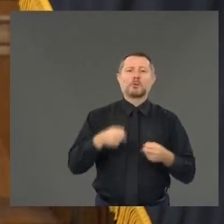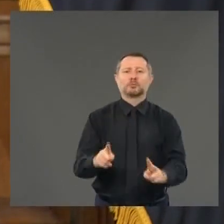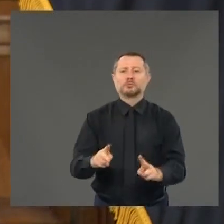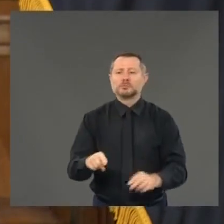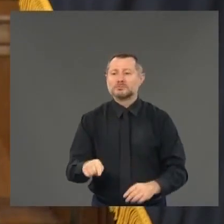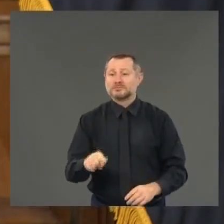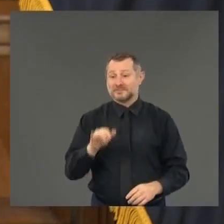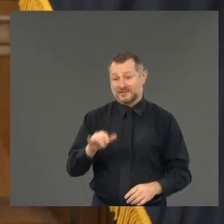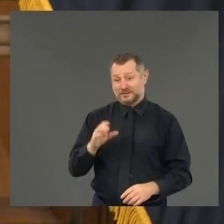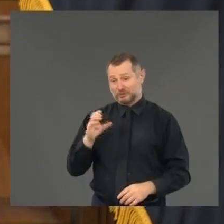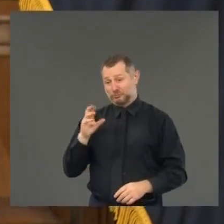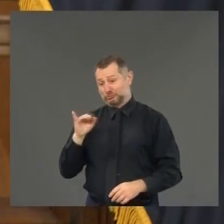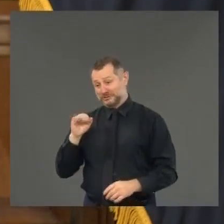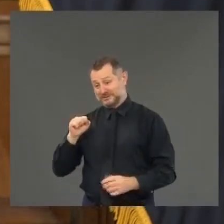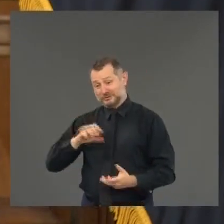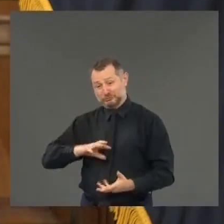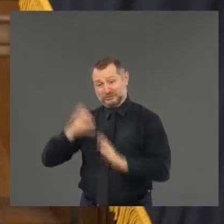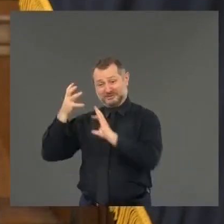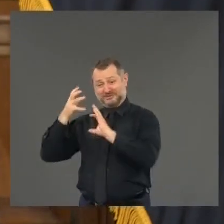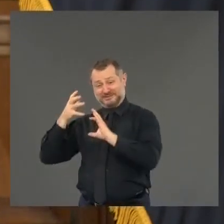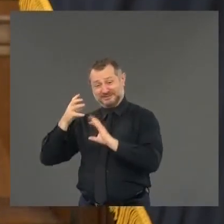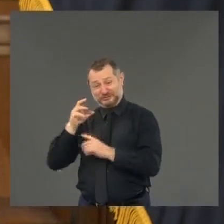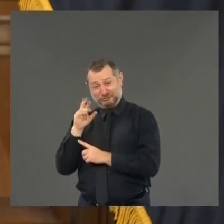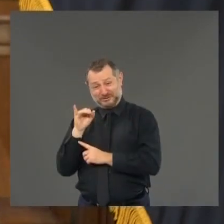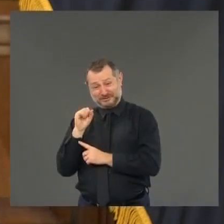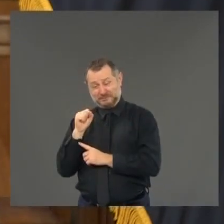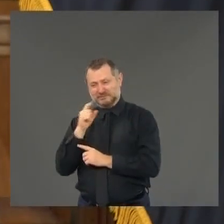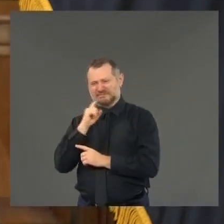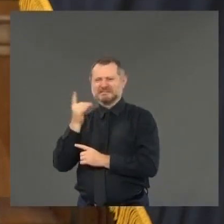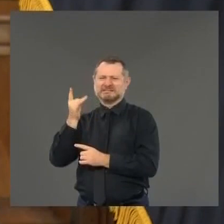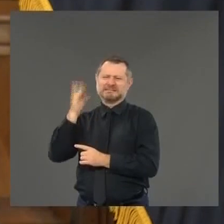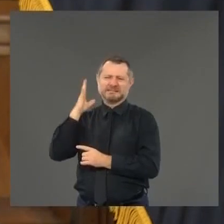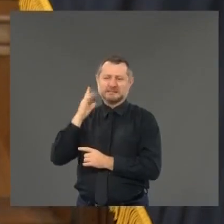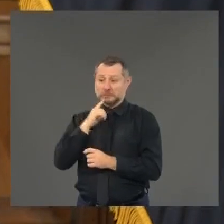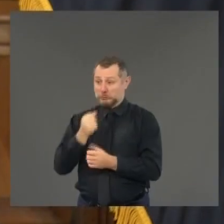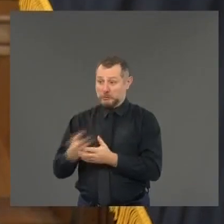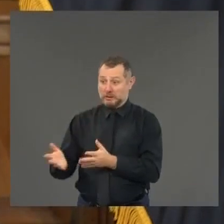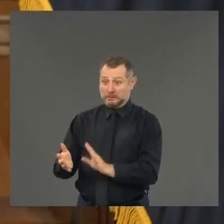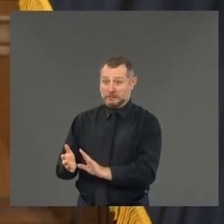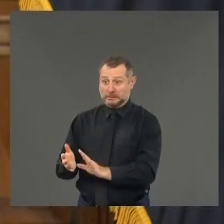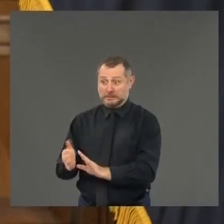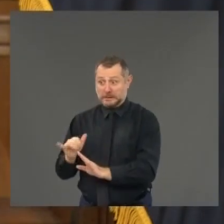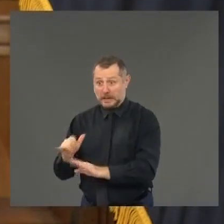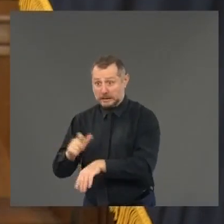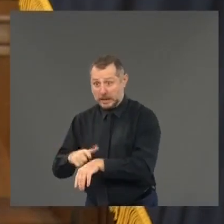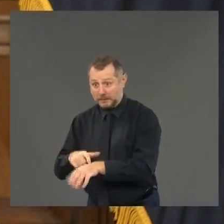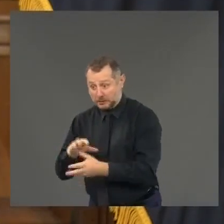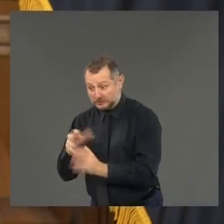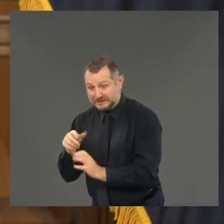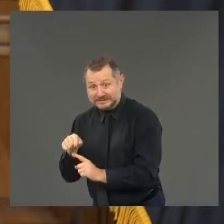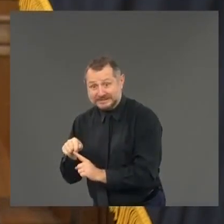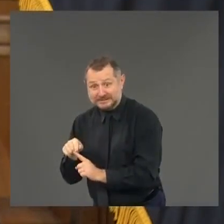YOU CAN MAKE REAL CHANGE. DON'T WASTE A MOMENT, RIGHT? CRISIS IS A TERRIBLE THING TO WASTE.